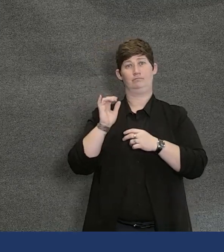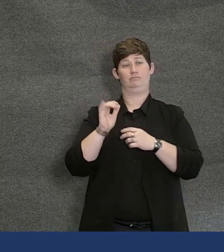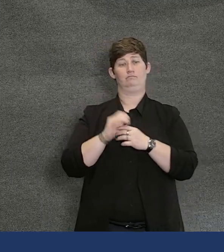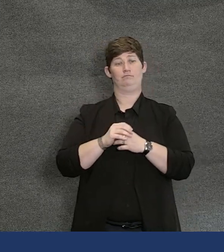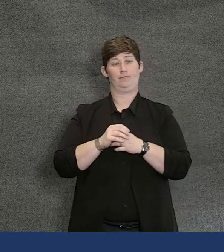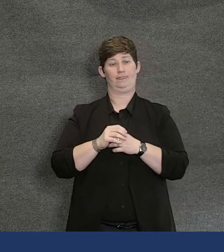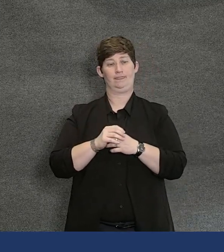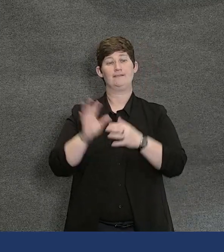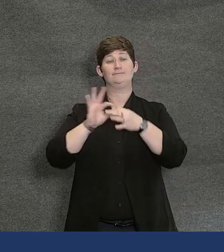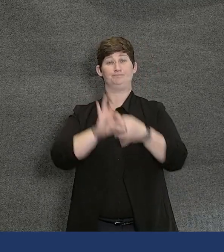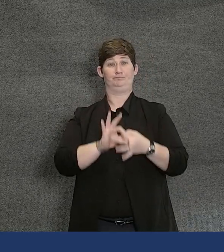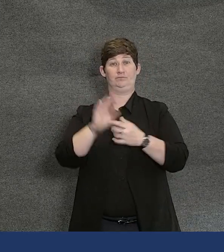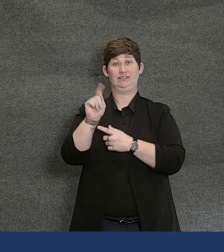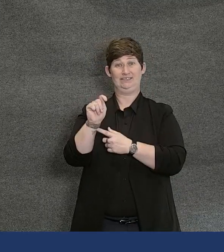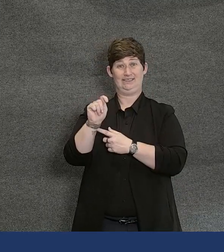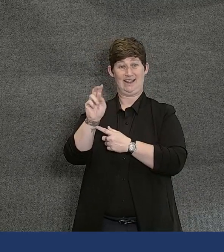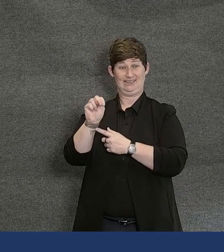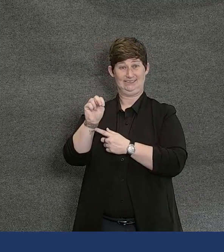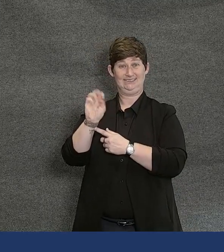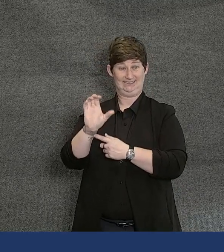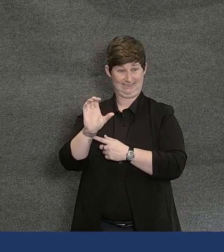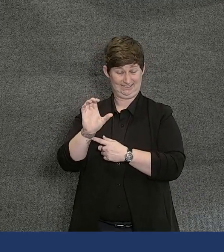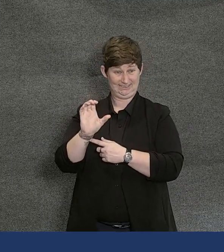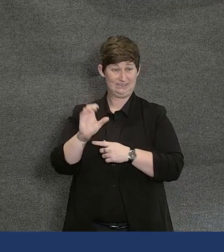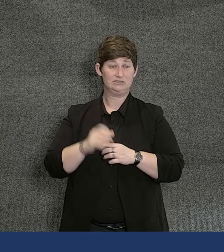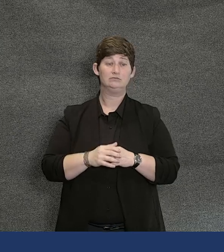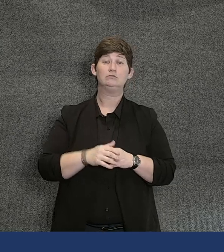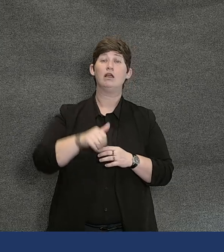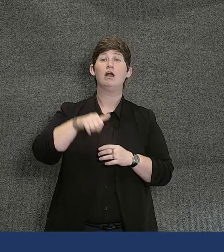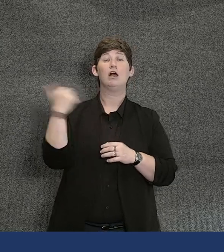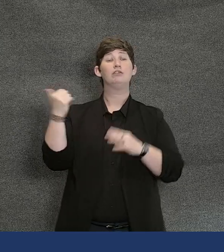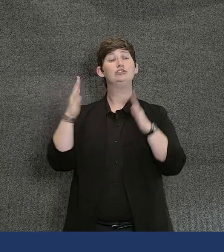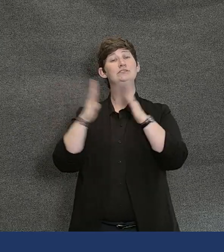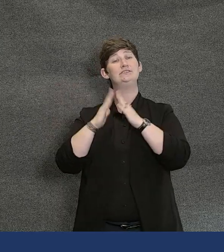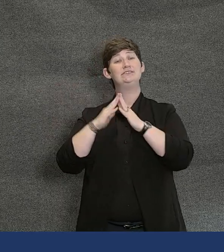is the fact that other cities and states have seemed to figure it out.